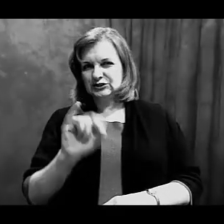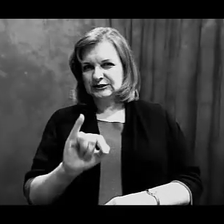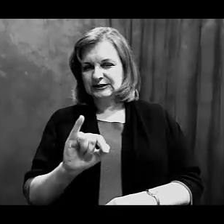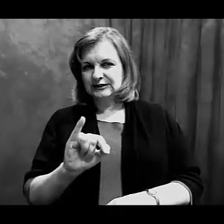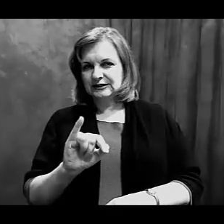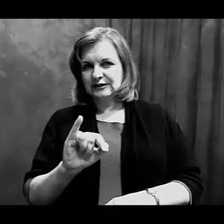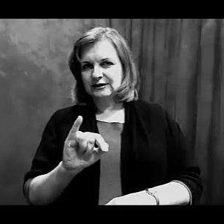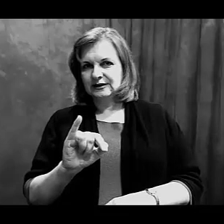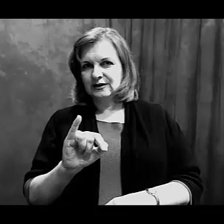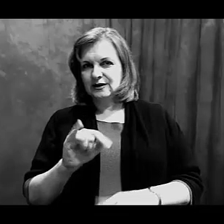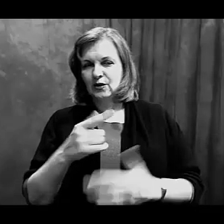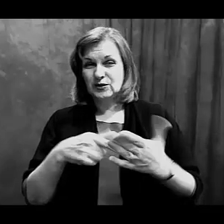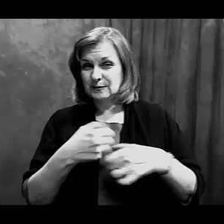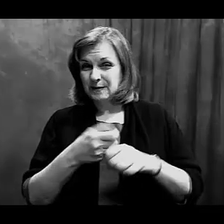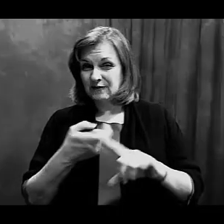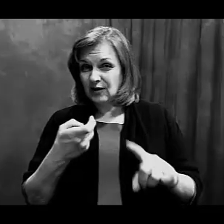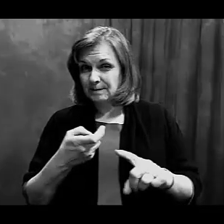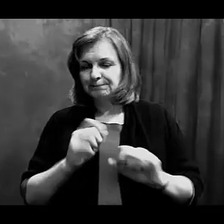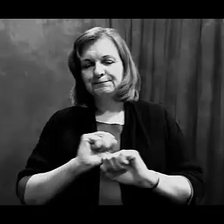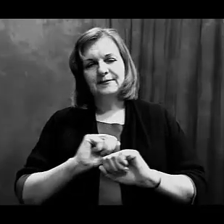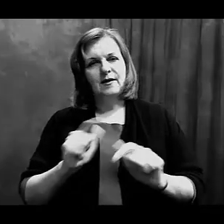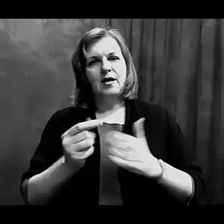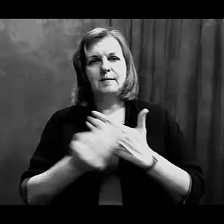but it's all membrane